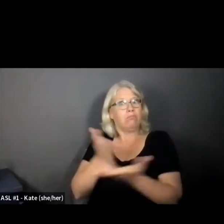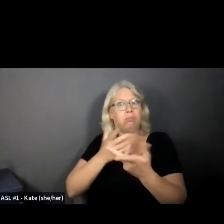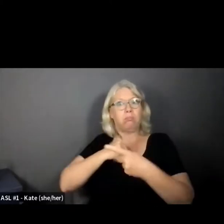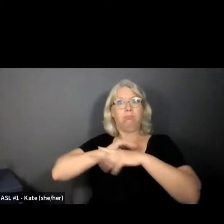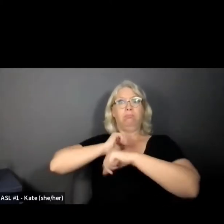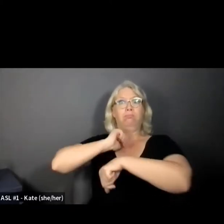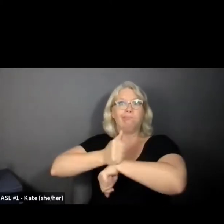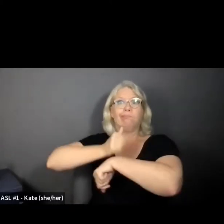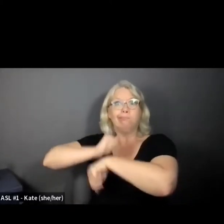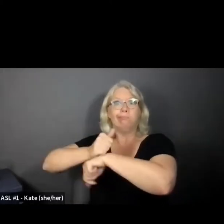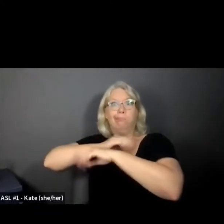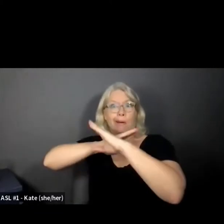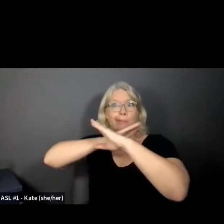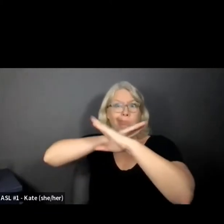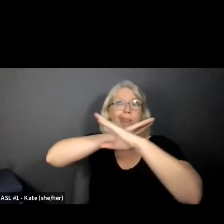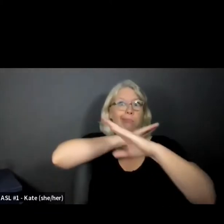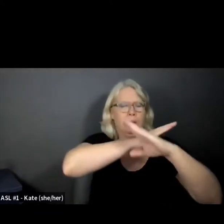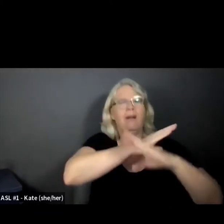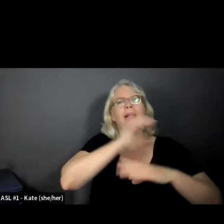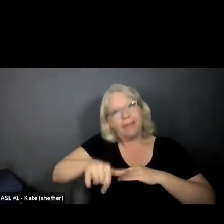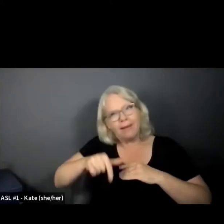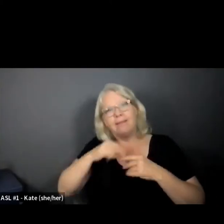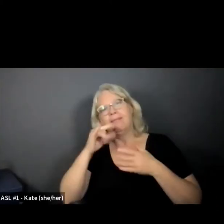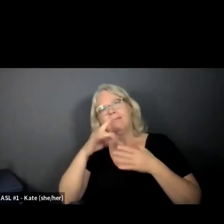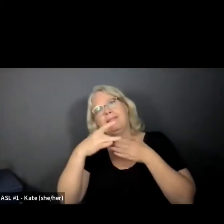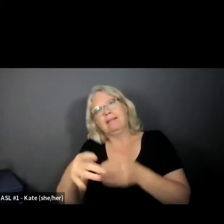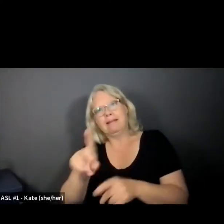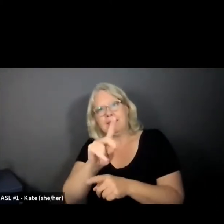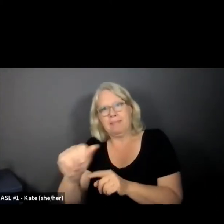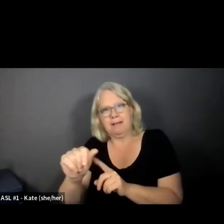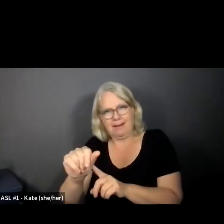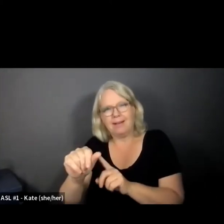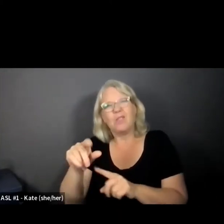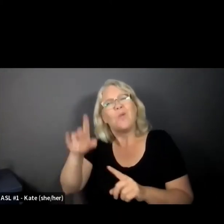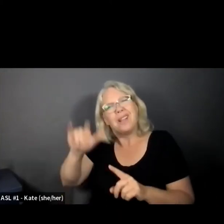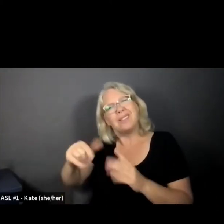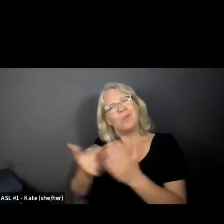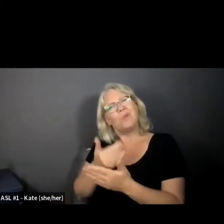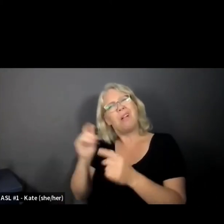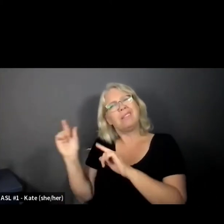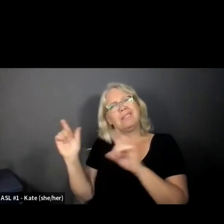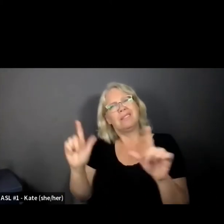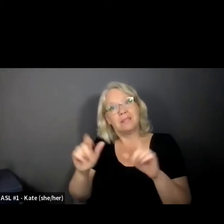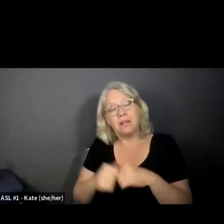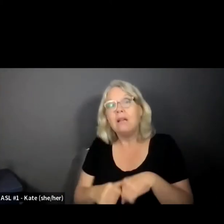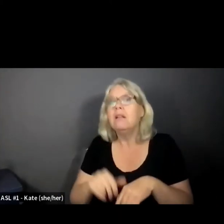IN FACT, THE DISABILITY RIGHTS MOVEMENT HAS LAID MUCH OF THE GROUNDWORK FOR OUR CURRENT